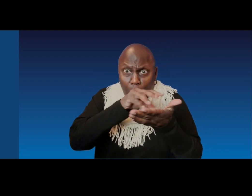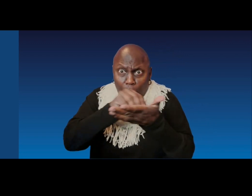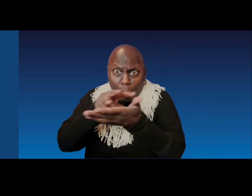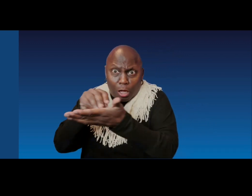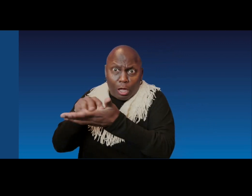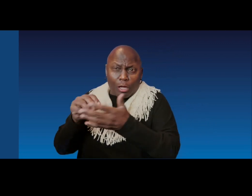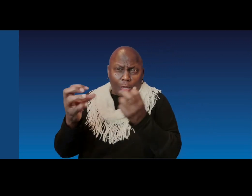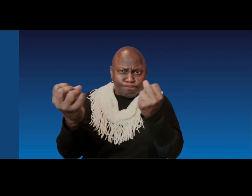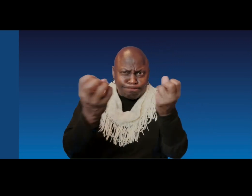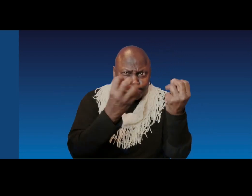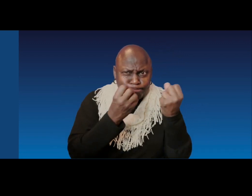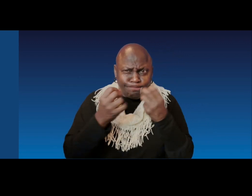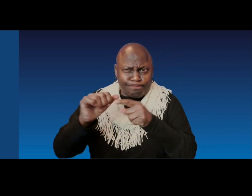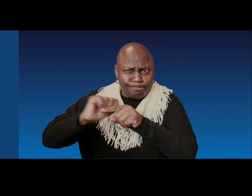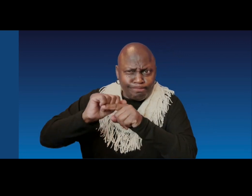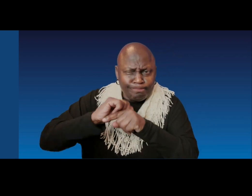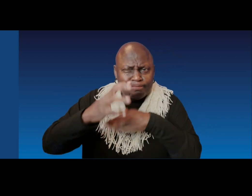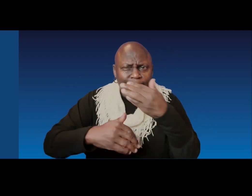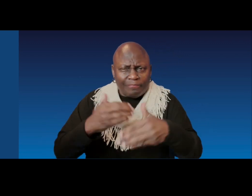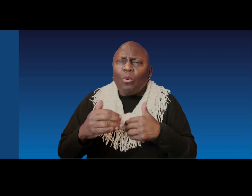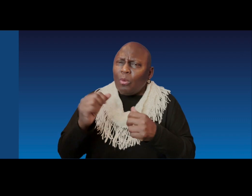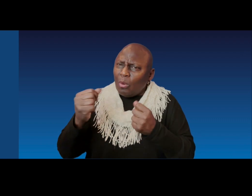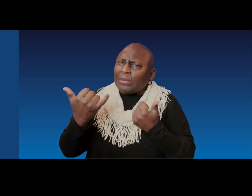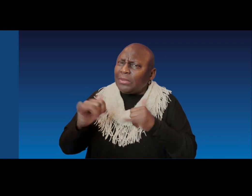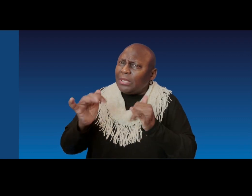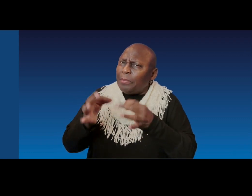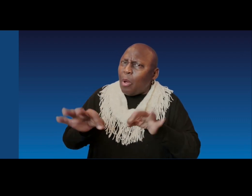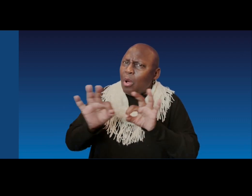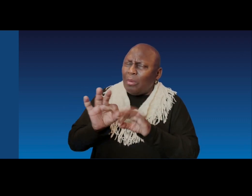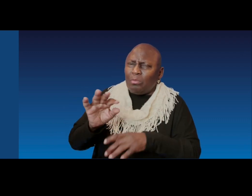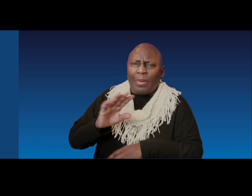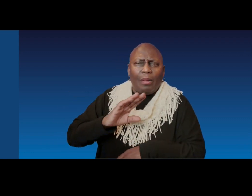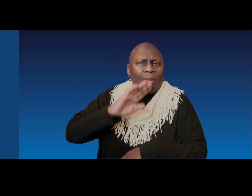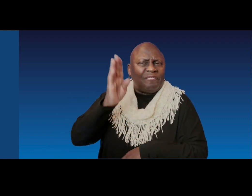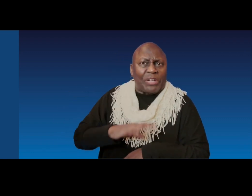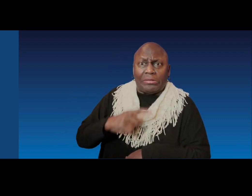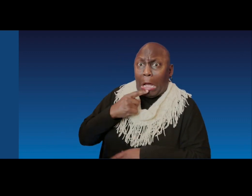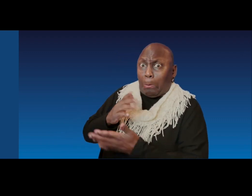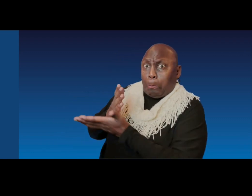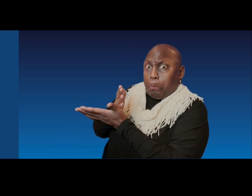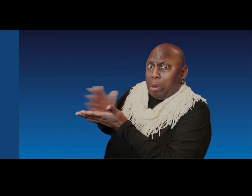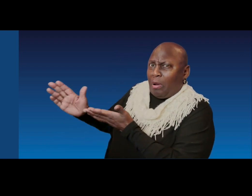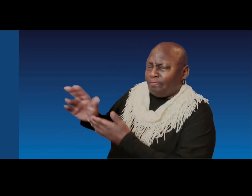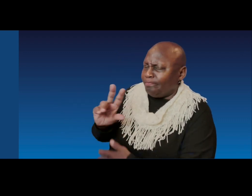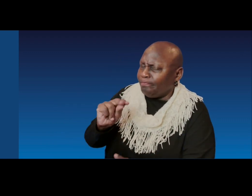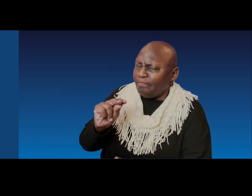children. If they learn signing and practice it, they can still have an important role.